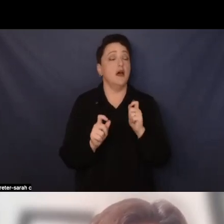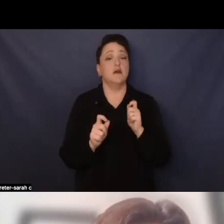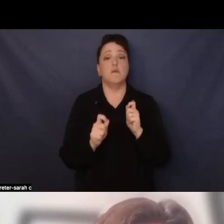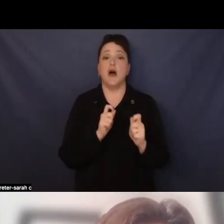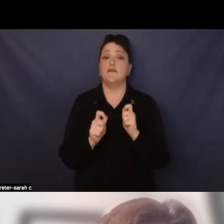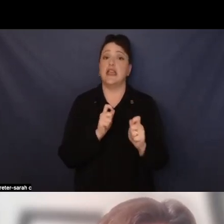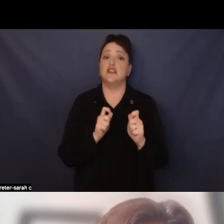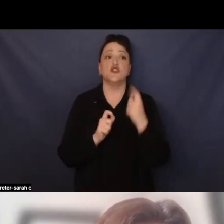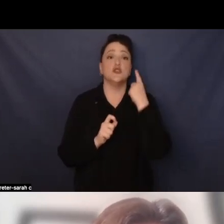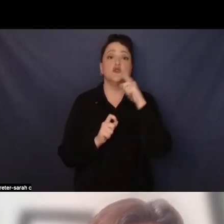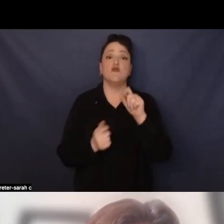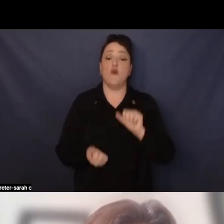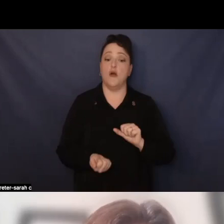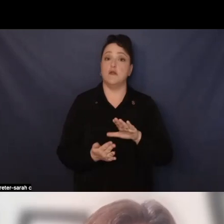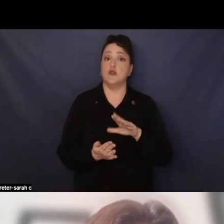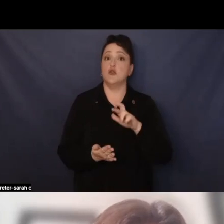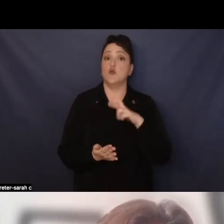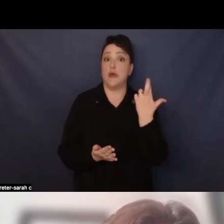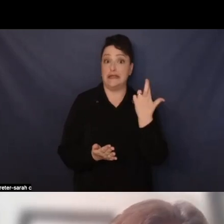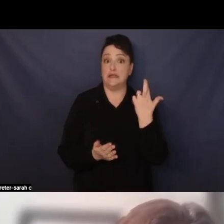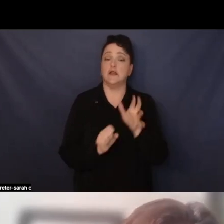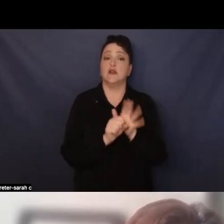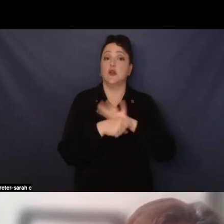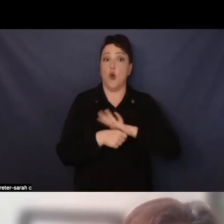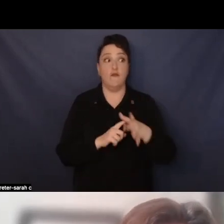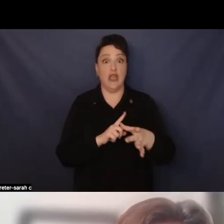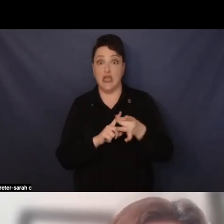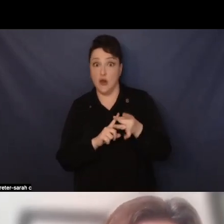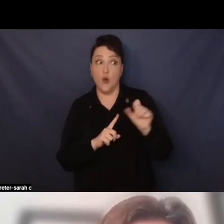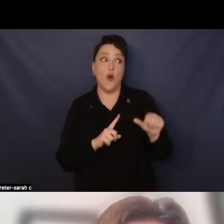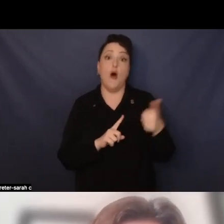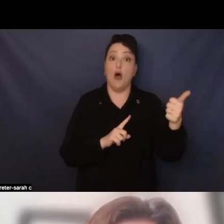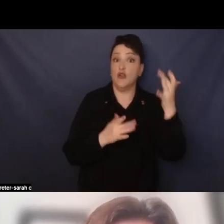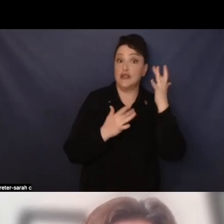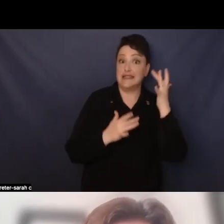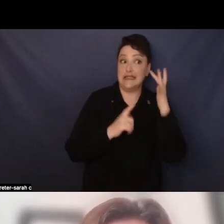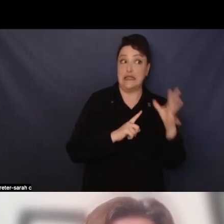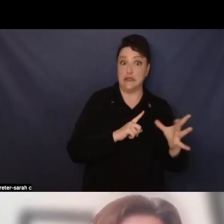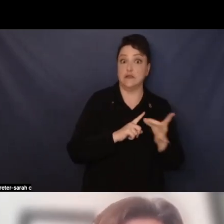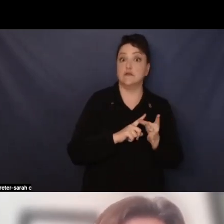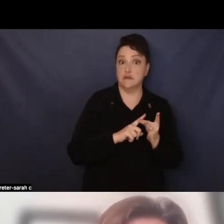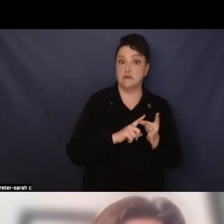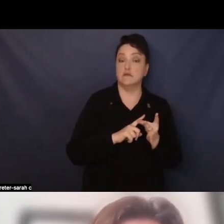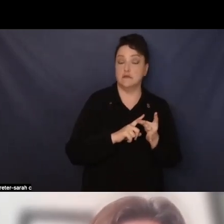risk of transmission of COVID or another disease. And we are going to get into a little built more